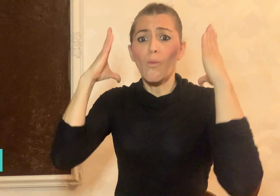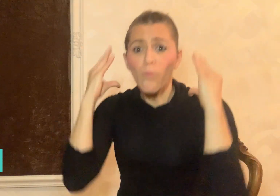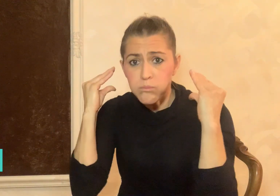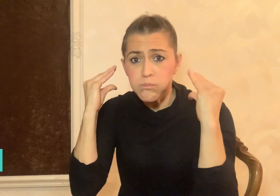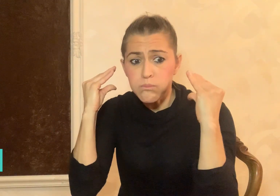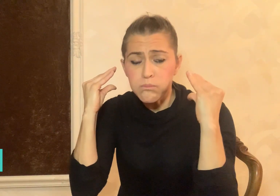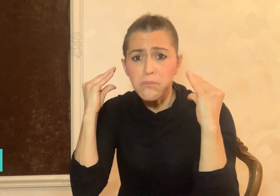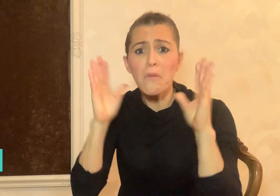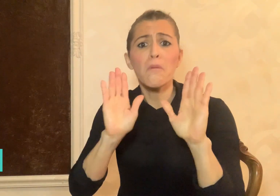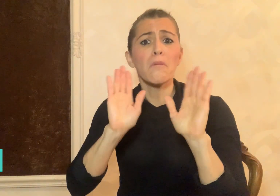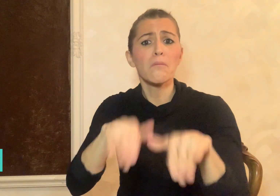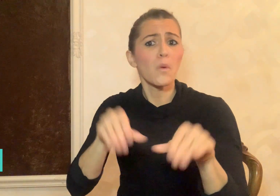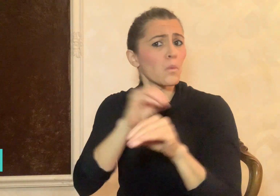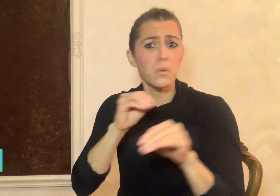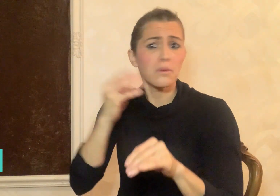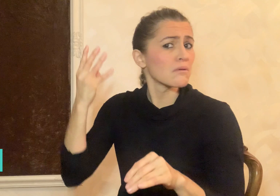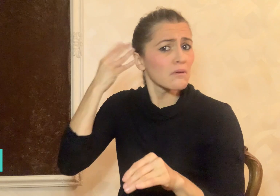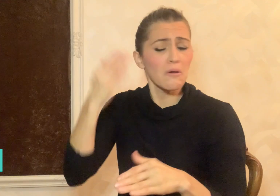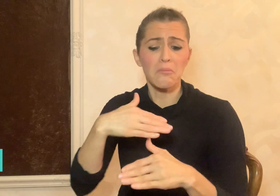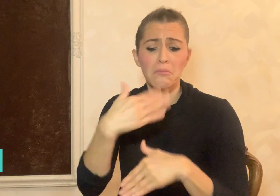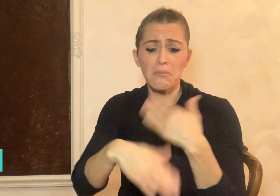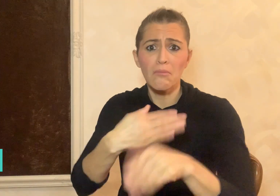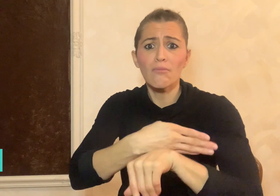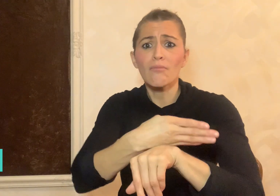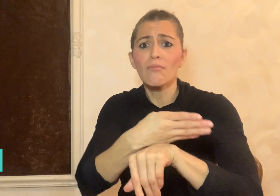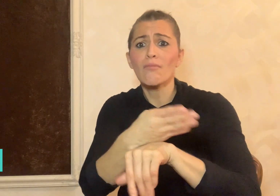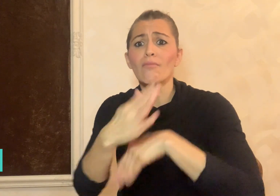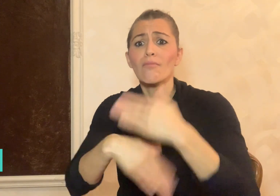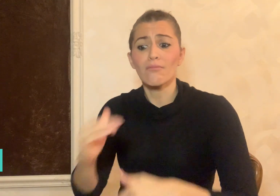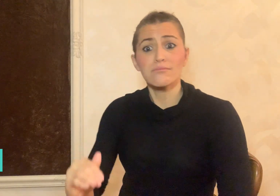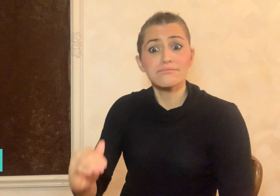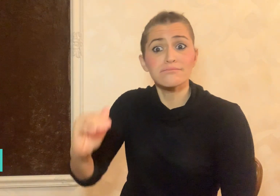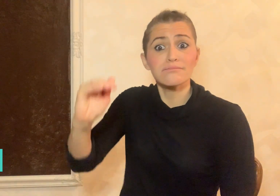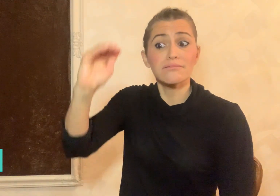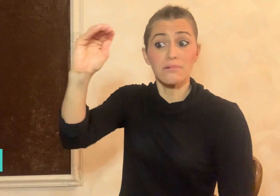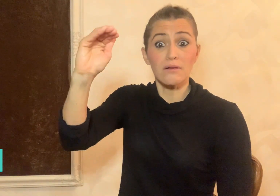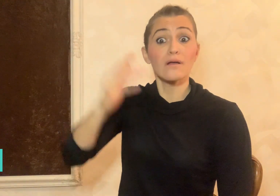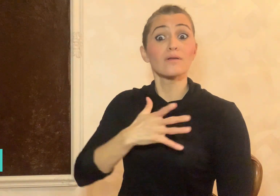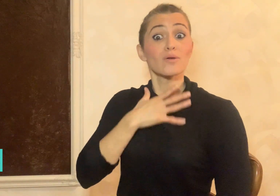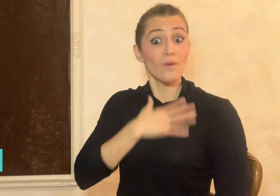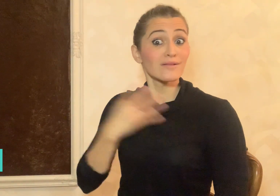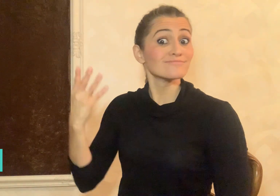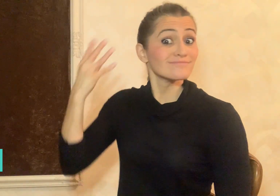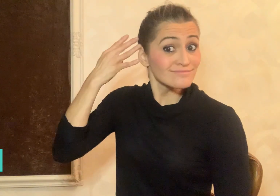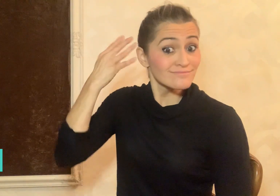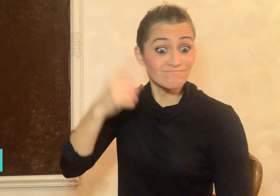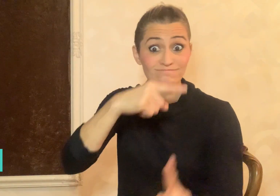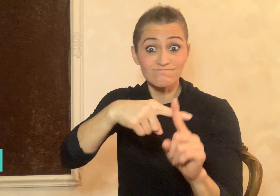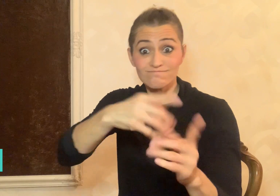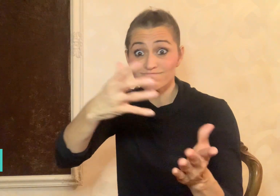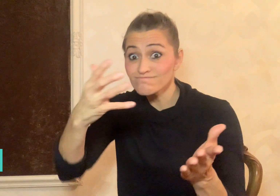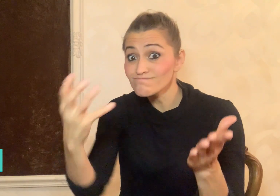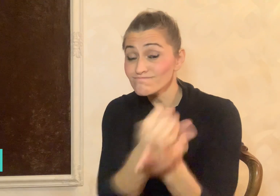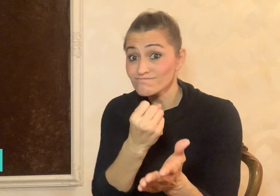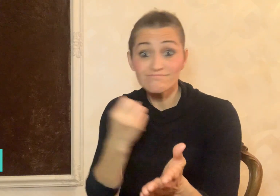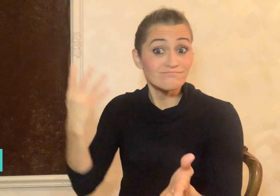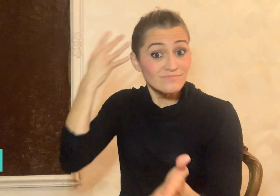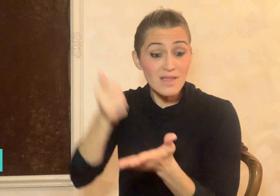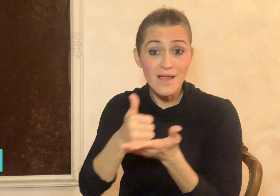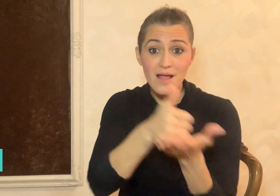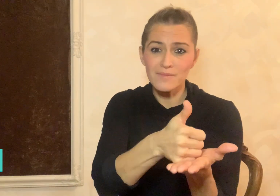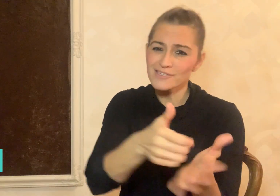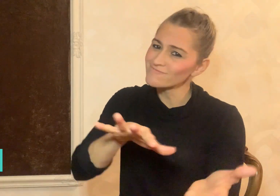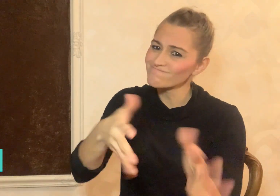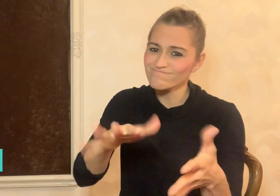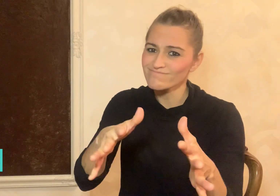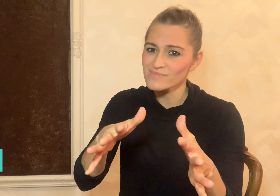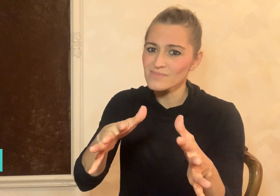and waited until they became an adult to get a CI.